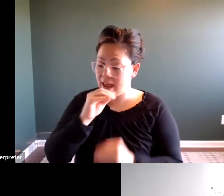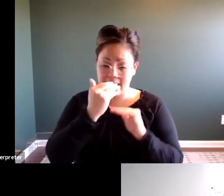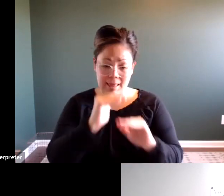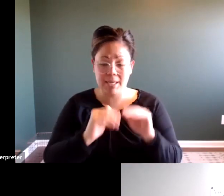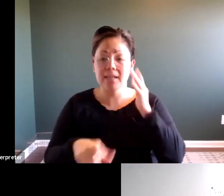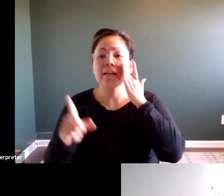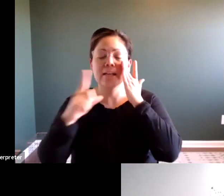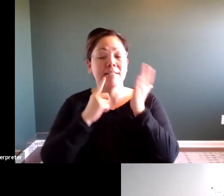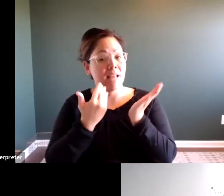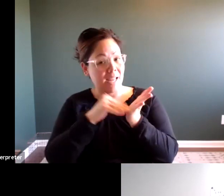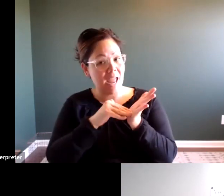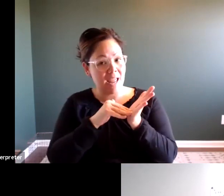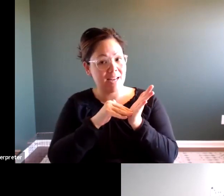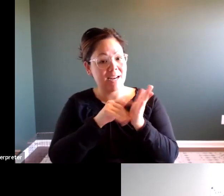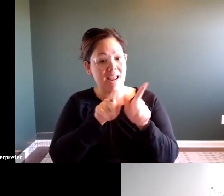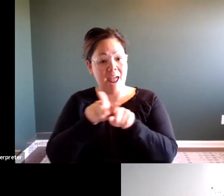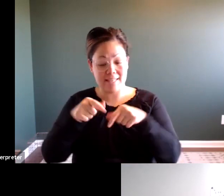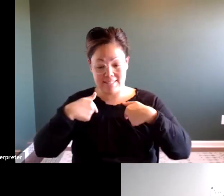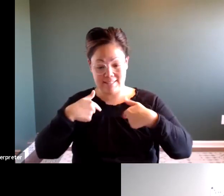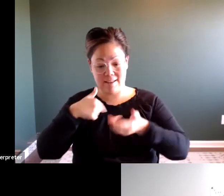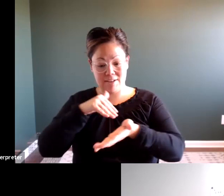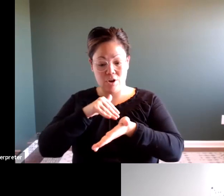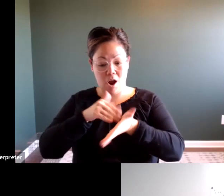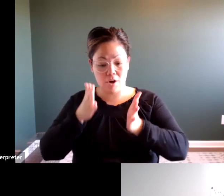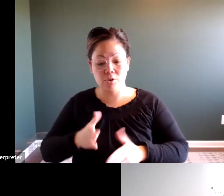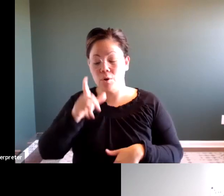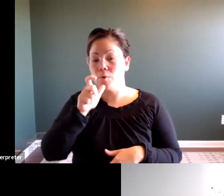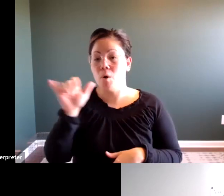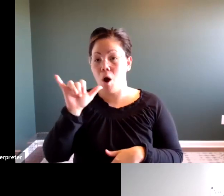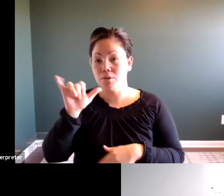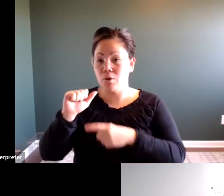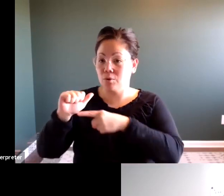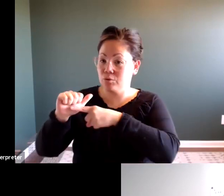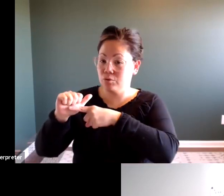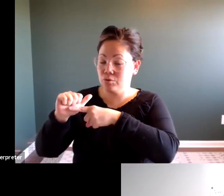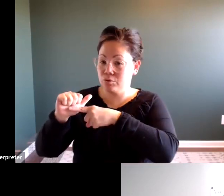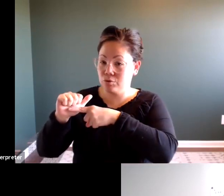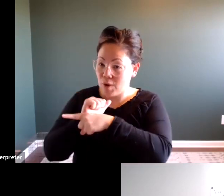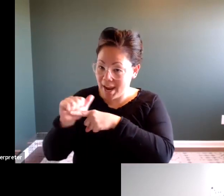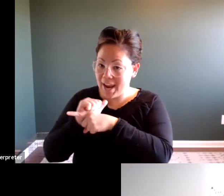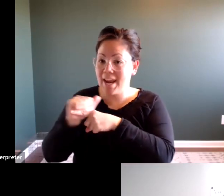Again, you know, as a physician who also trained and you know, I did a fellowship